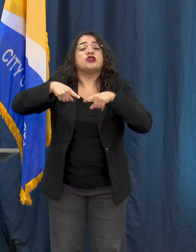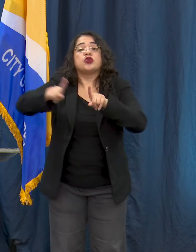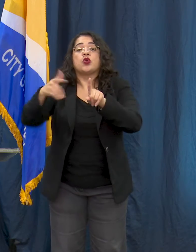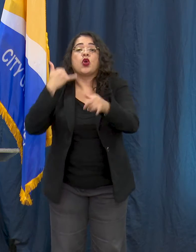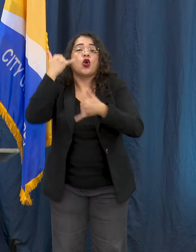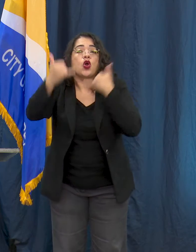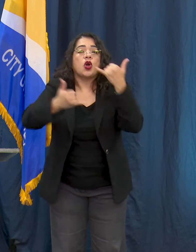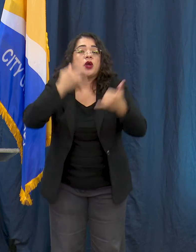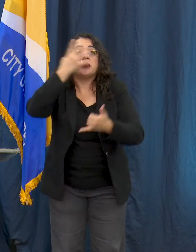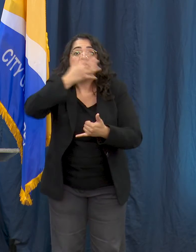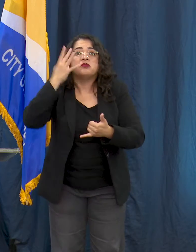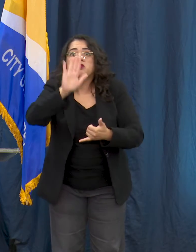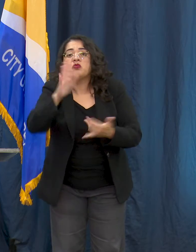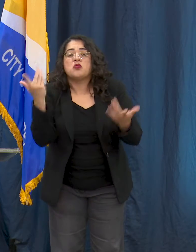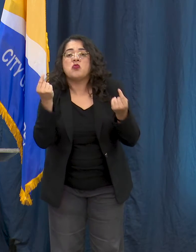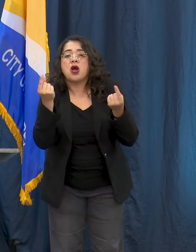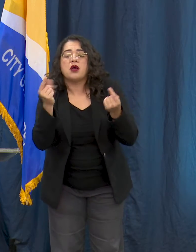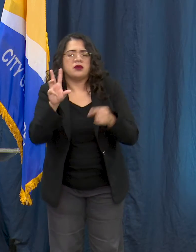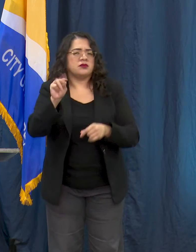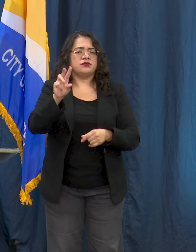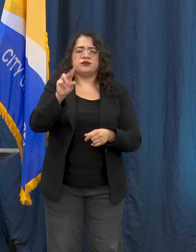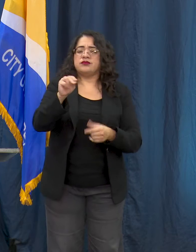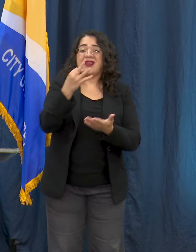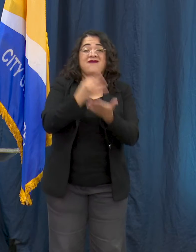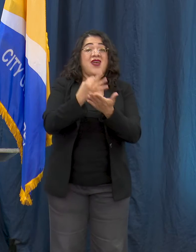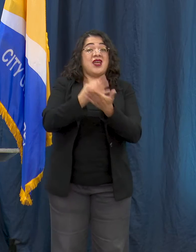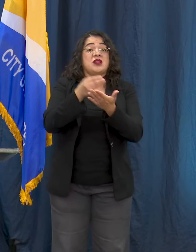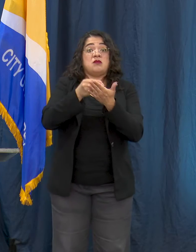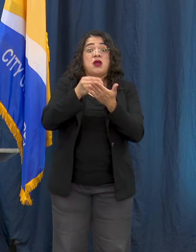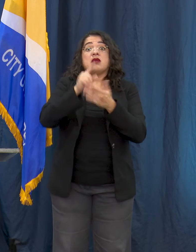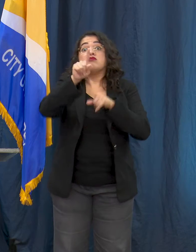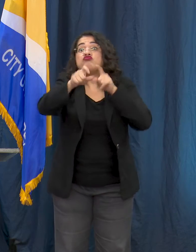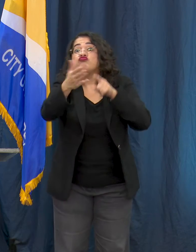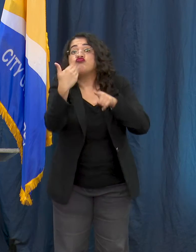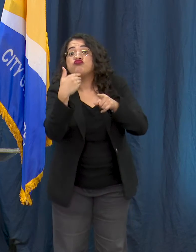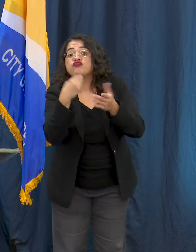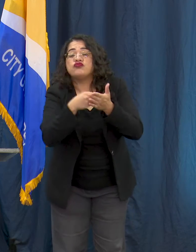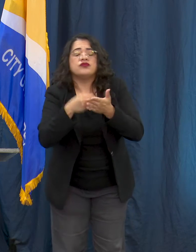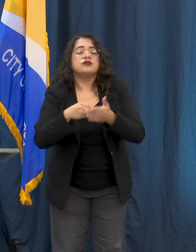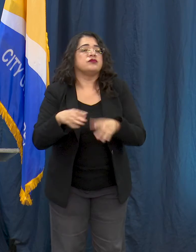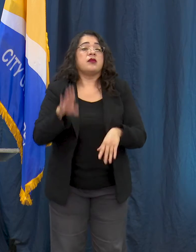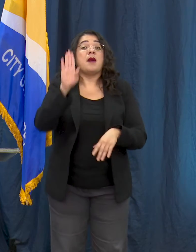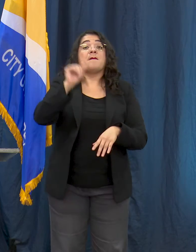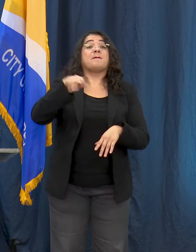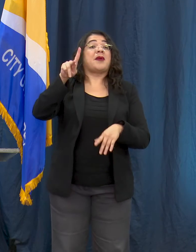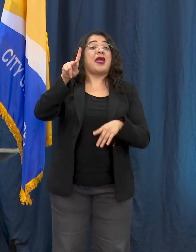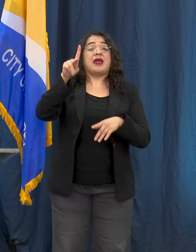number, or payment financial information or banking information. Participating in contact tracing is your